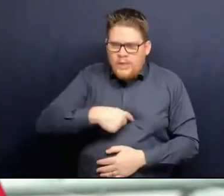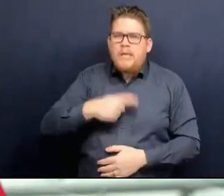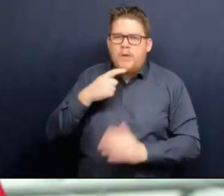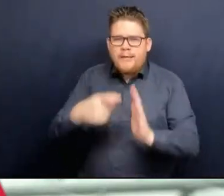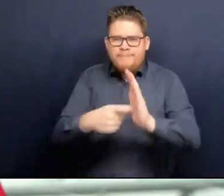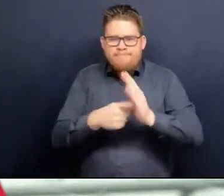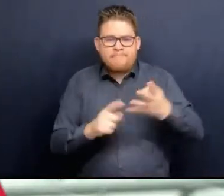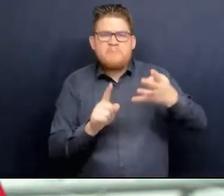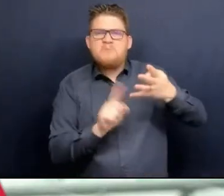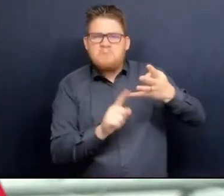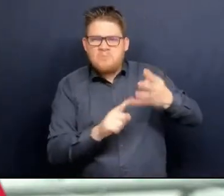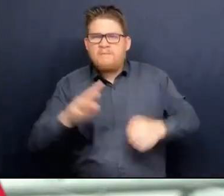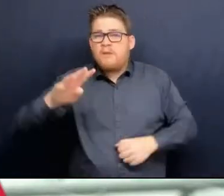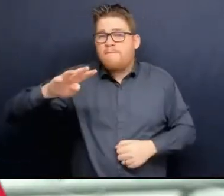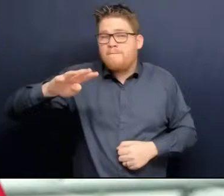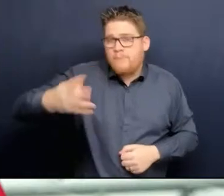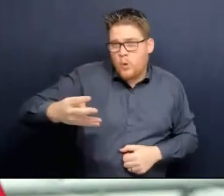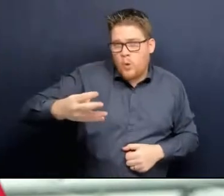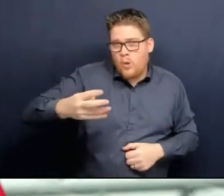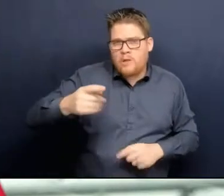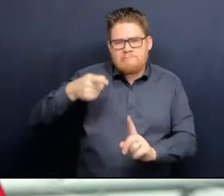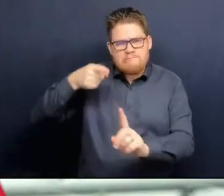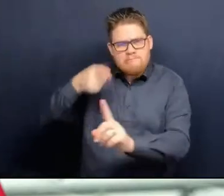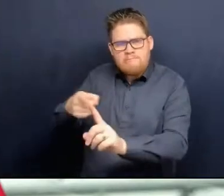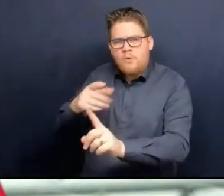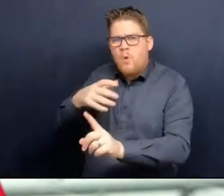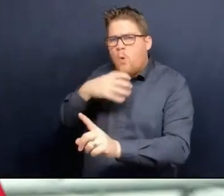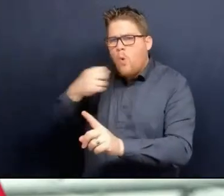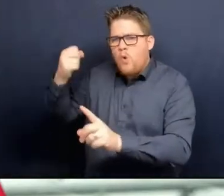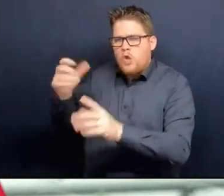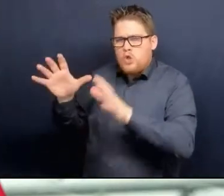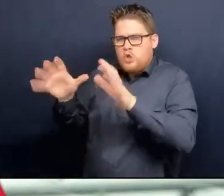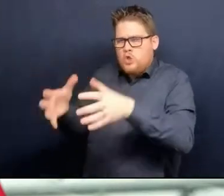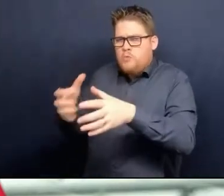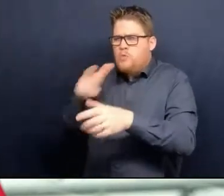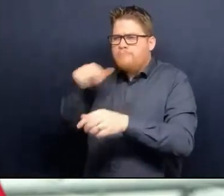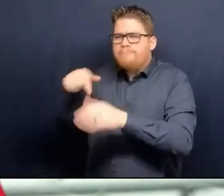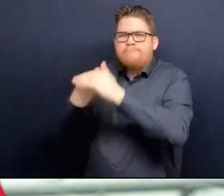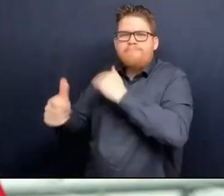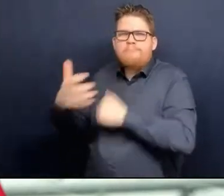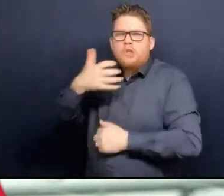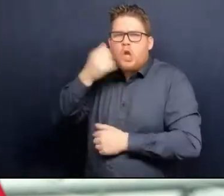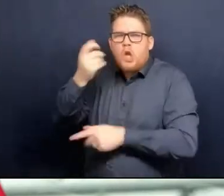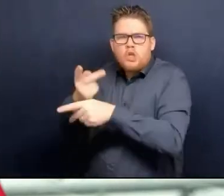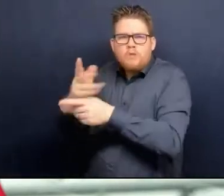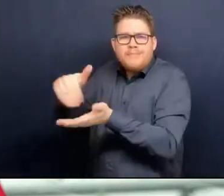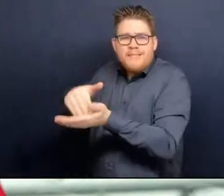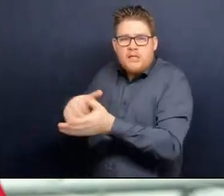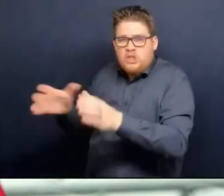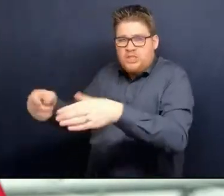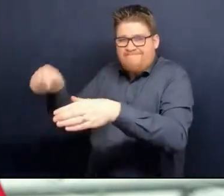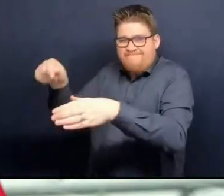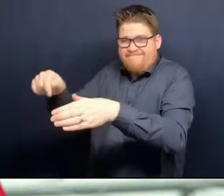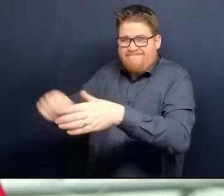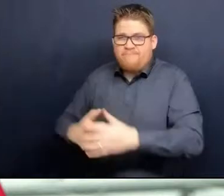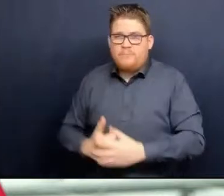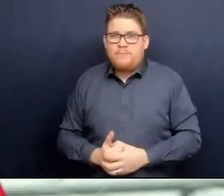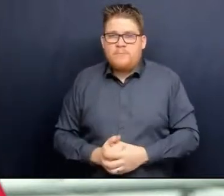most at risk and Um, that's our elders and seniors in long term